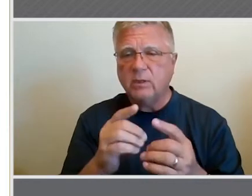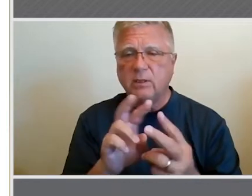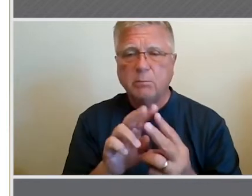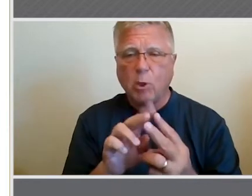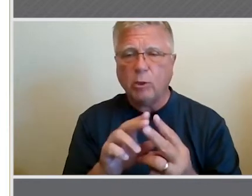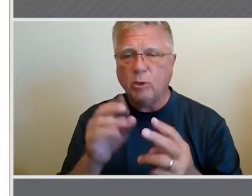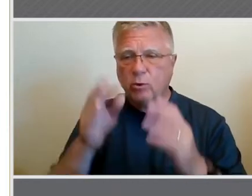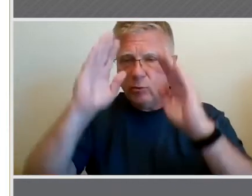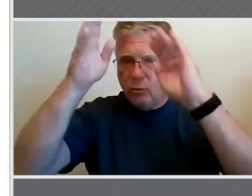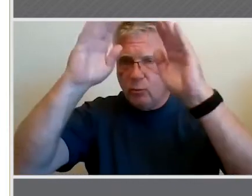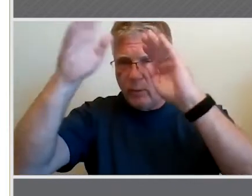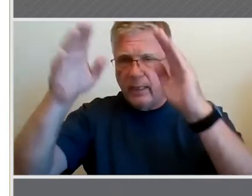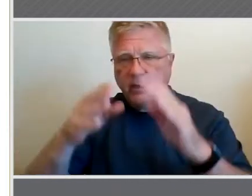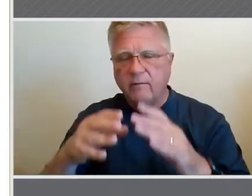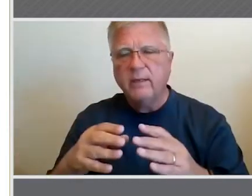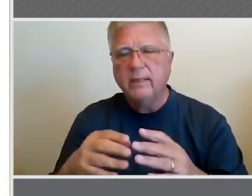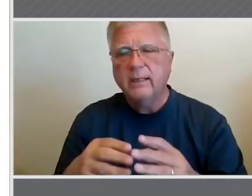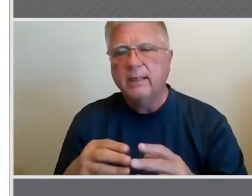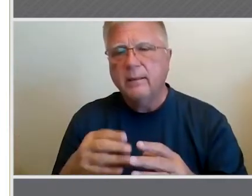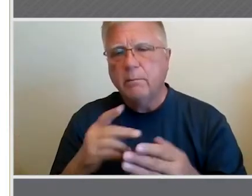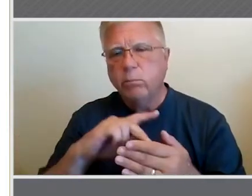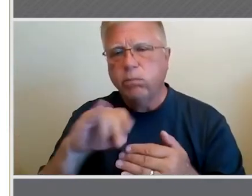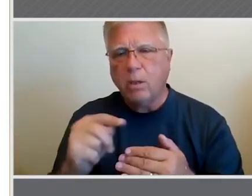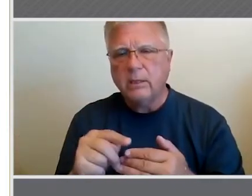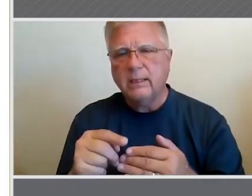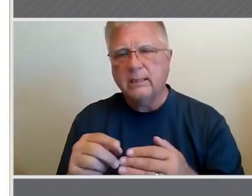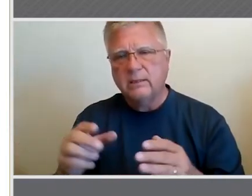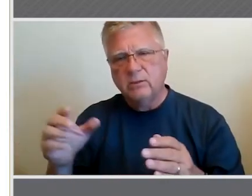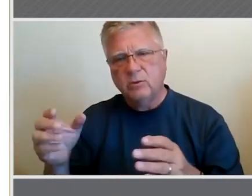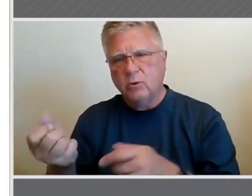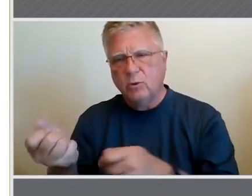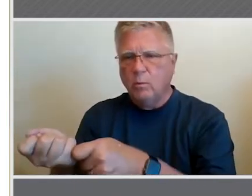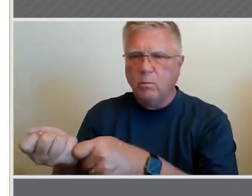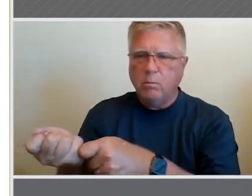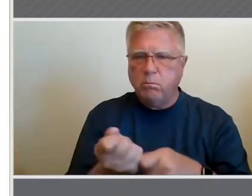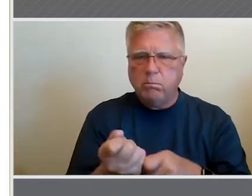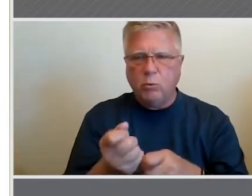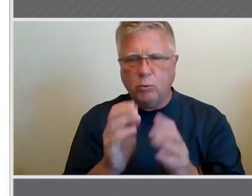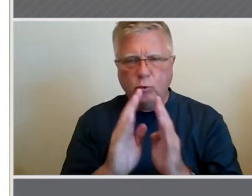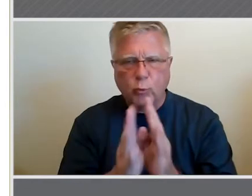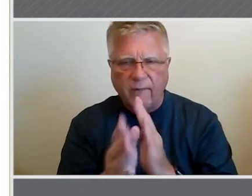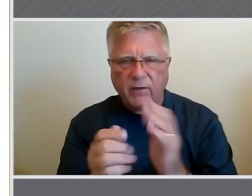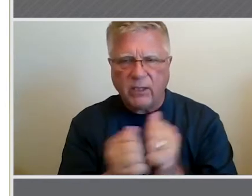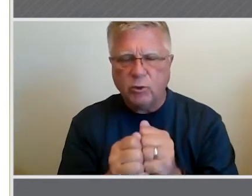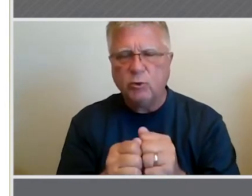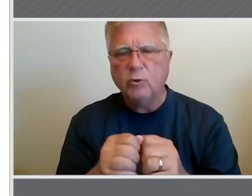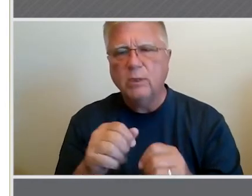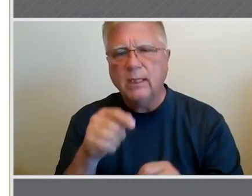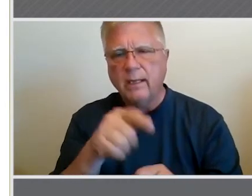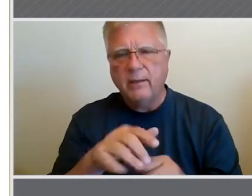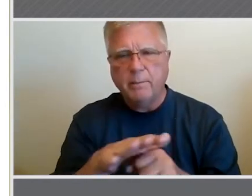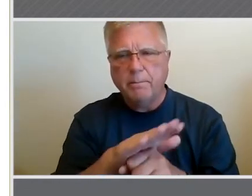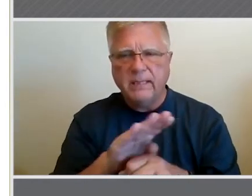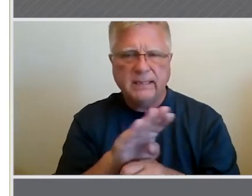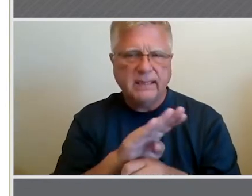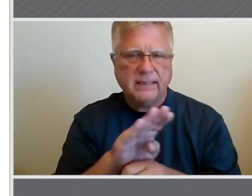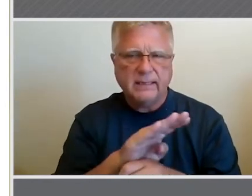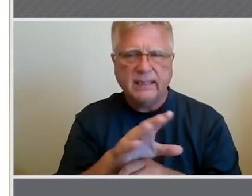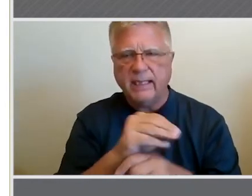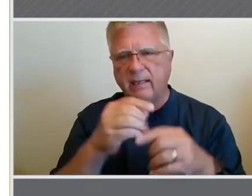projects and programs to drive traffic to their business district and that's our sidewalk sales program in addition to a variety of other things including a lot